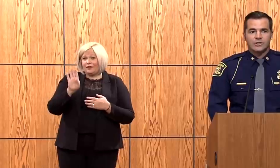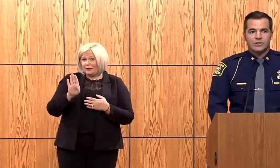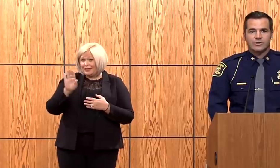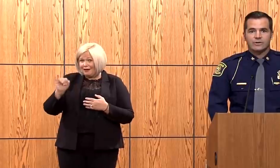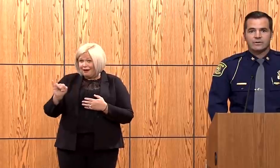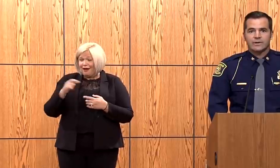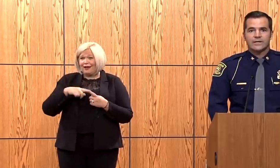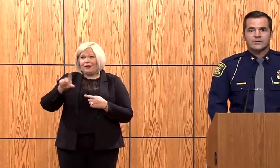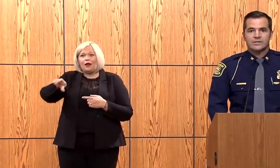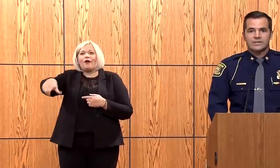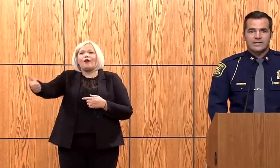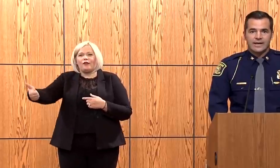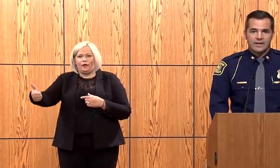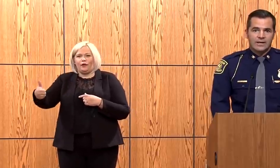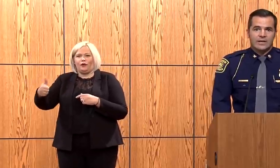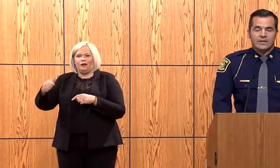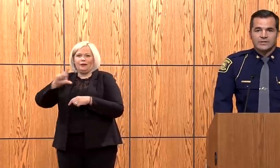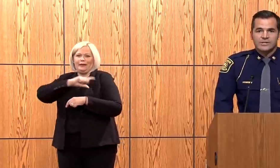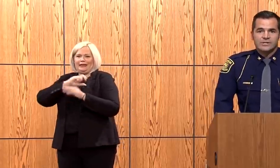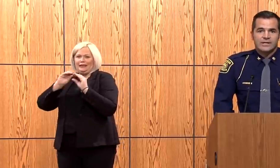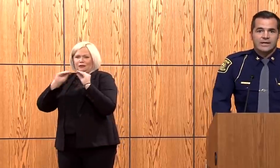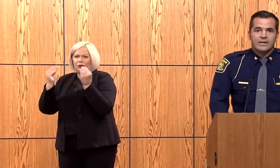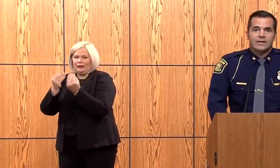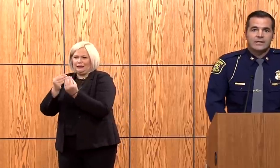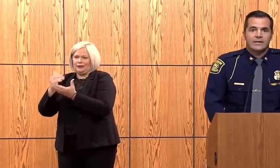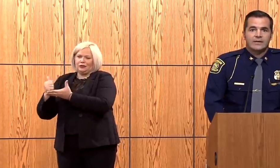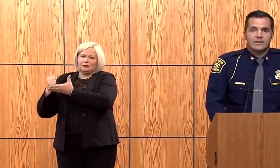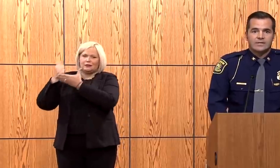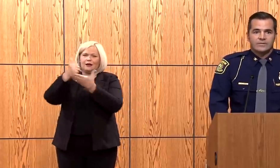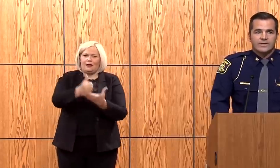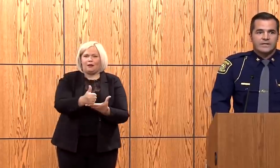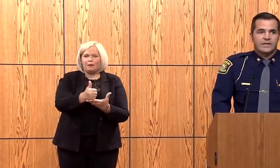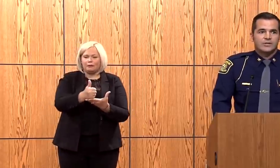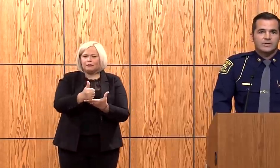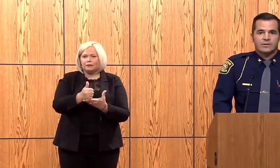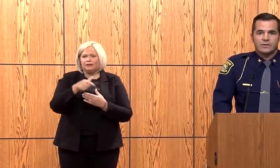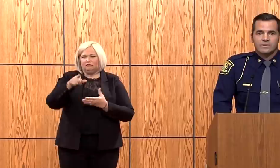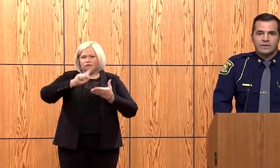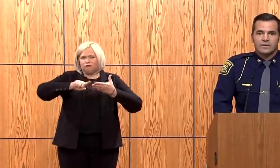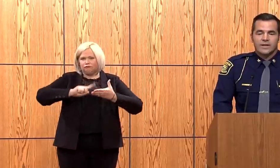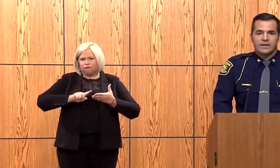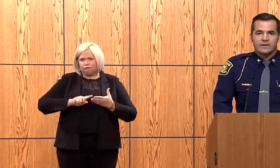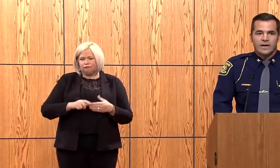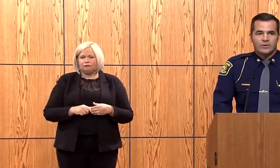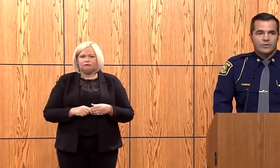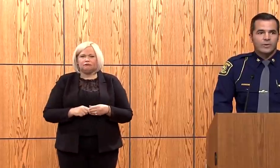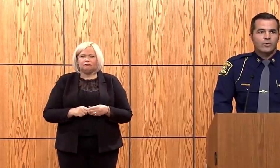SAYING THANK YOU TO THE MEN AND WOMEN OF THE MICHIGAN STATE WOMEN OF THE MICHIGAN STATE POLICE, THE FBI, AND ANY POLICE, THE FBI, AND ANY ADDITIONAL